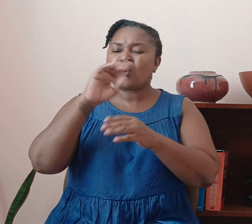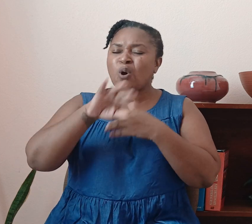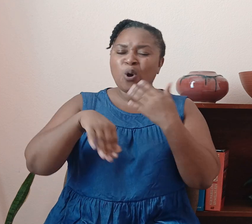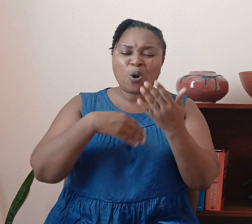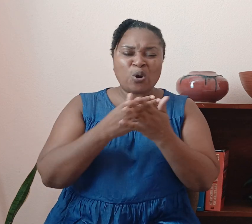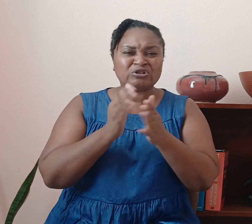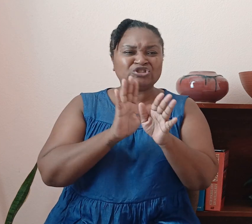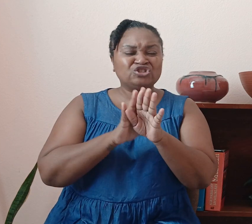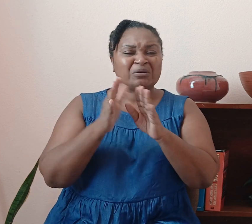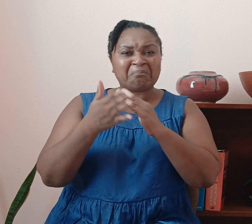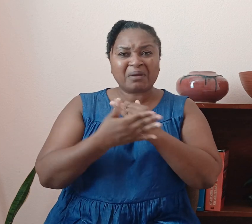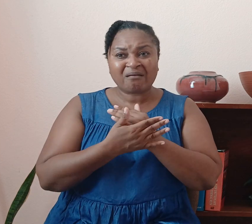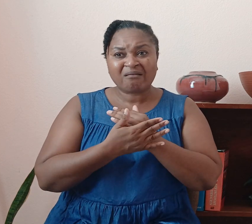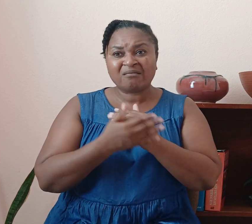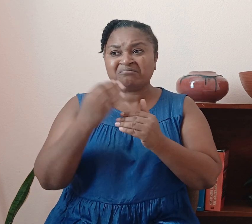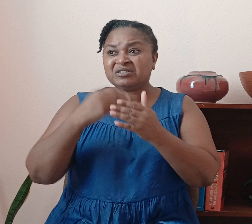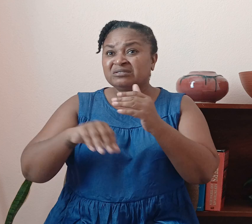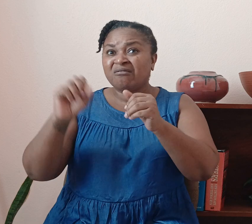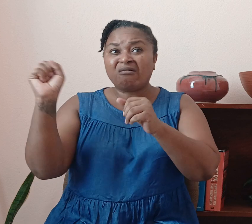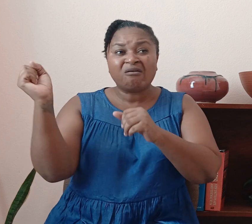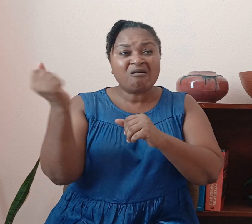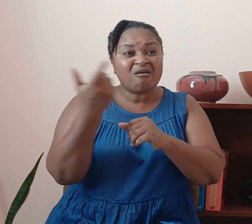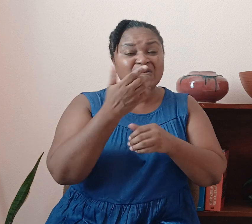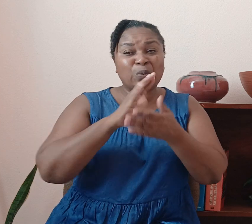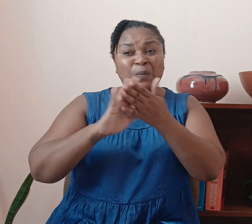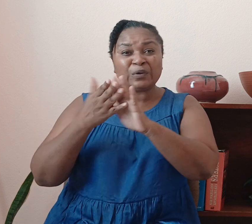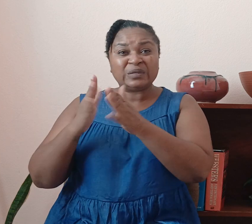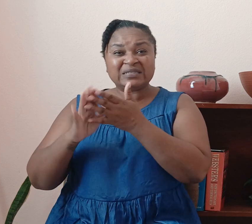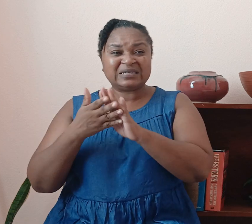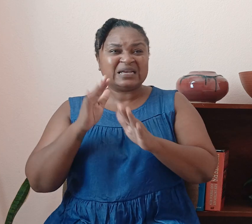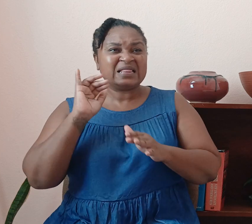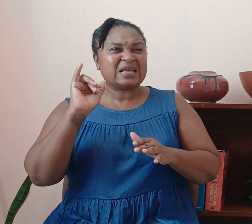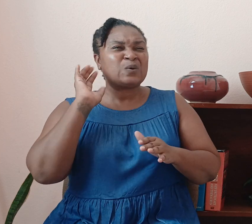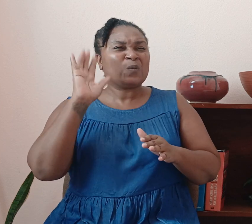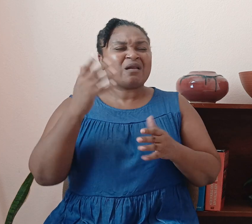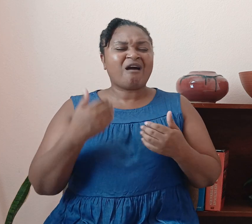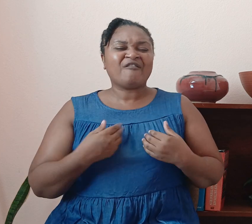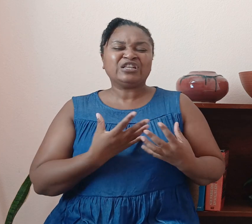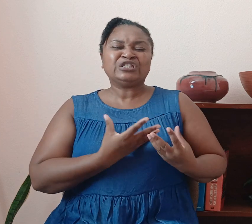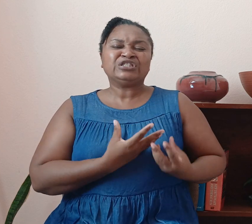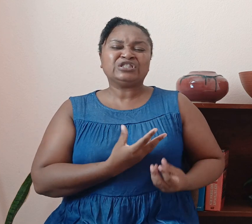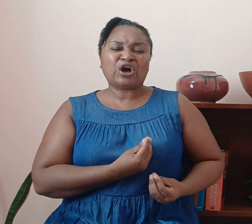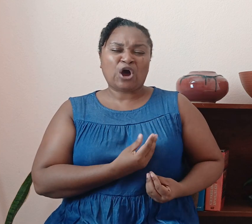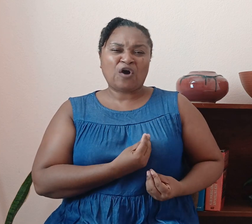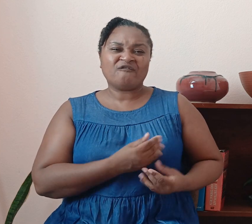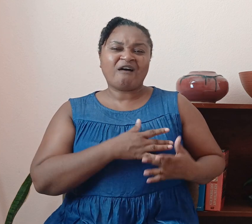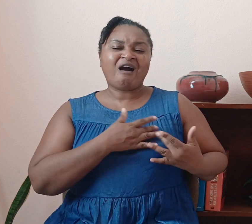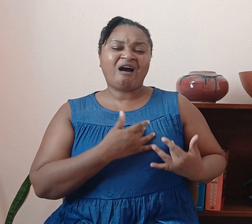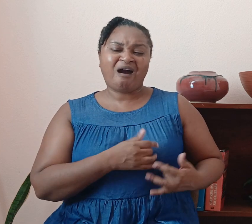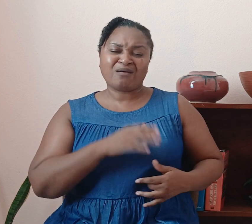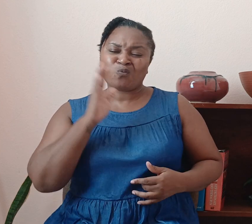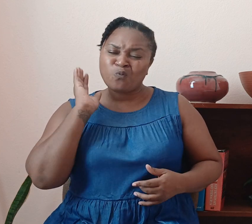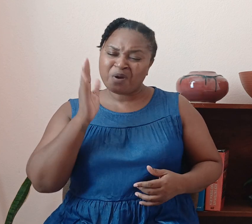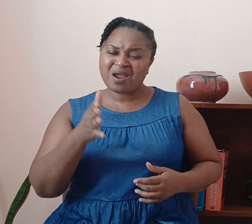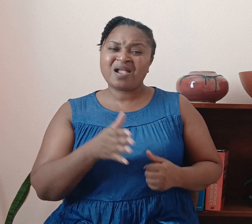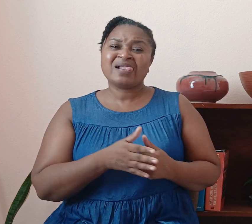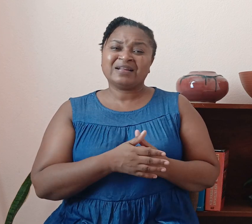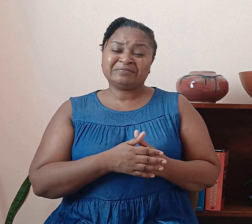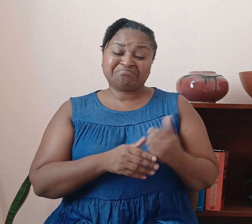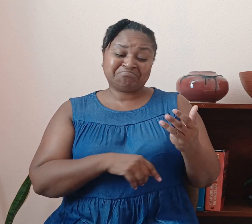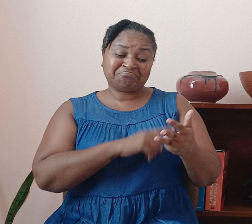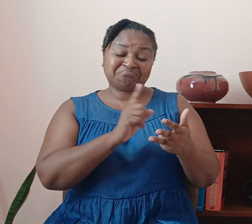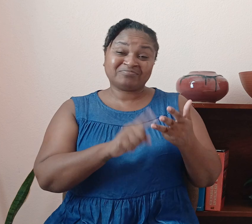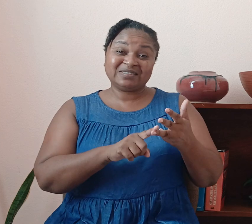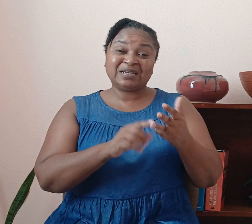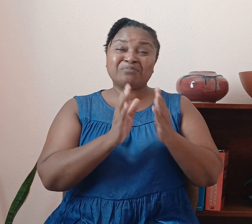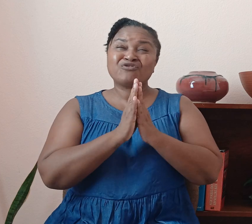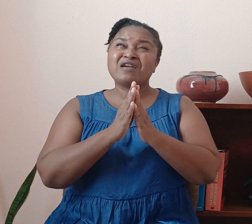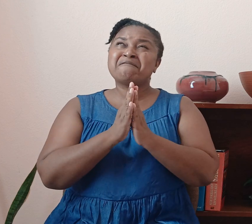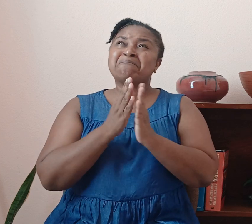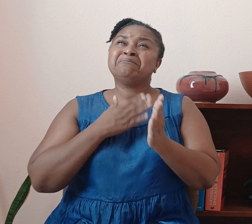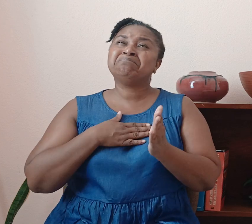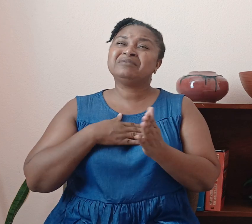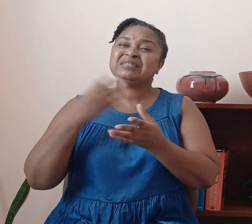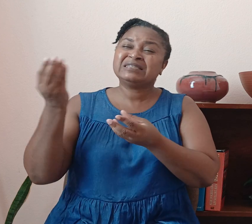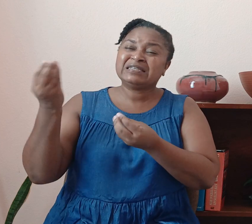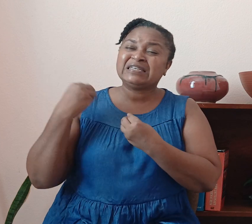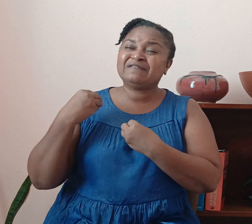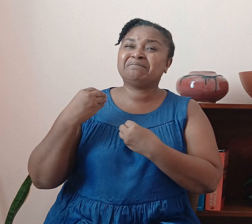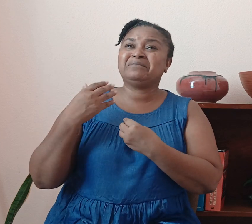their hearts will soften toward each other. o Pray for wisdom, integrity and honour among